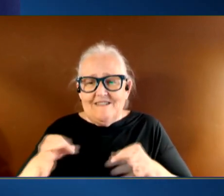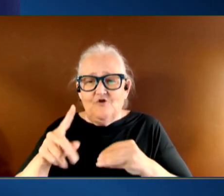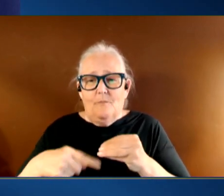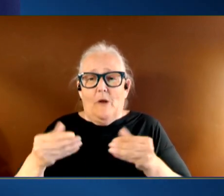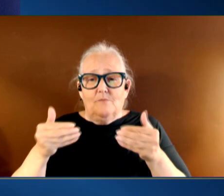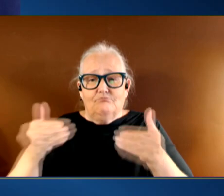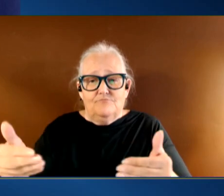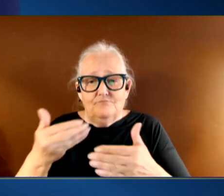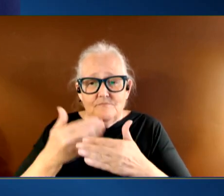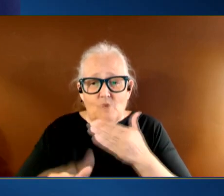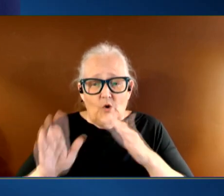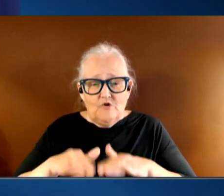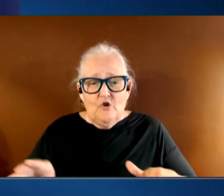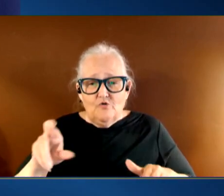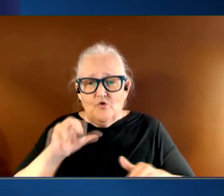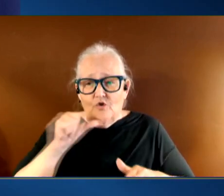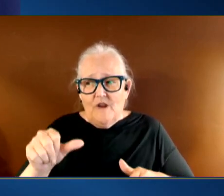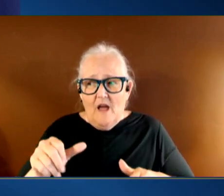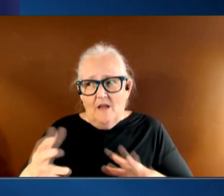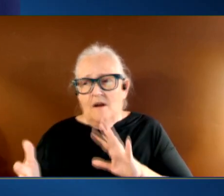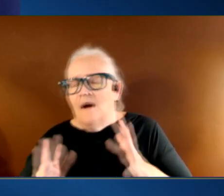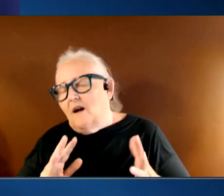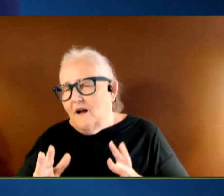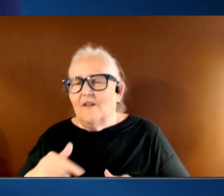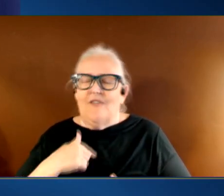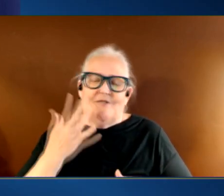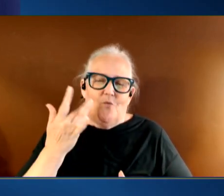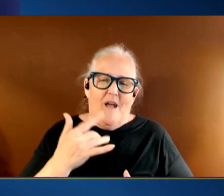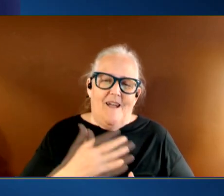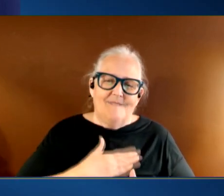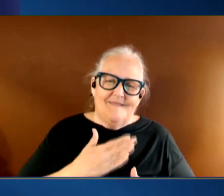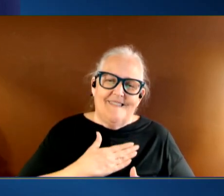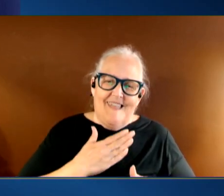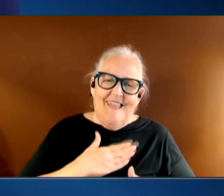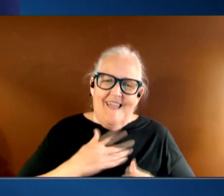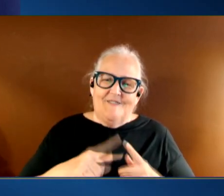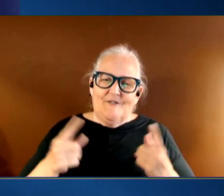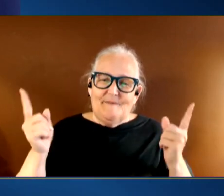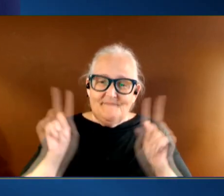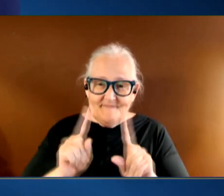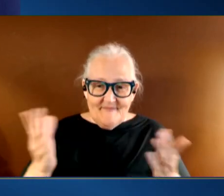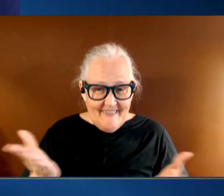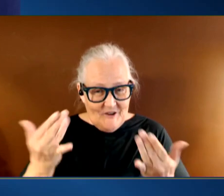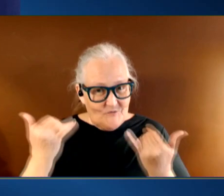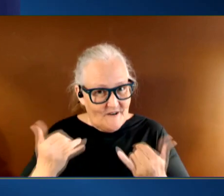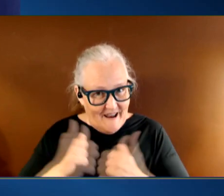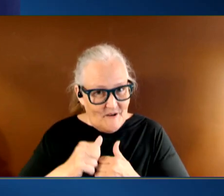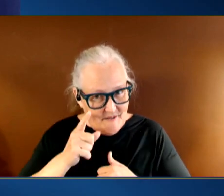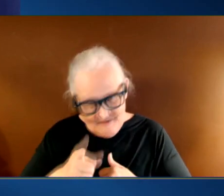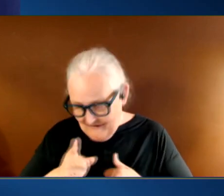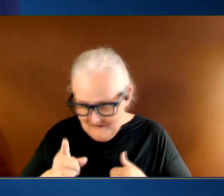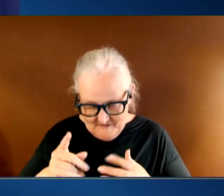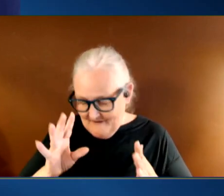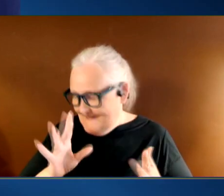And that's one of the reasons I'm so glad to attend this with you today. And it's so special that you're here, because we're very glad that you're